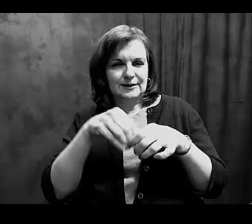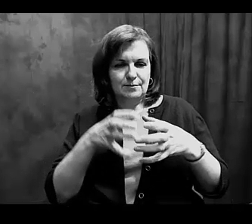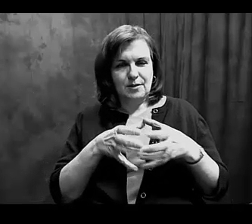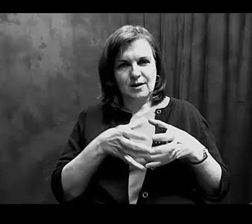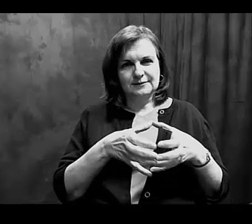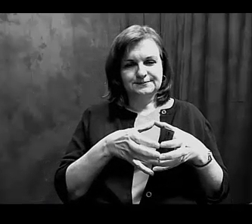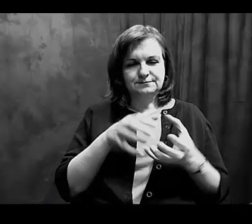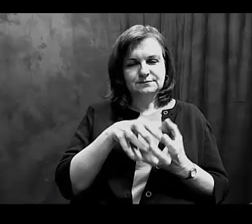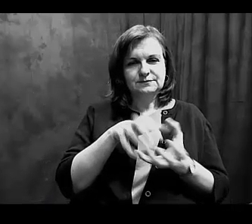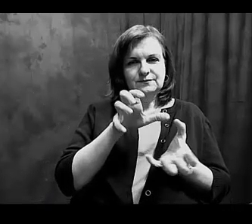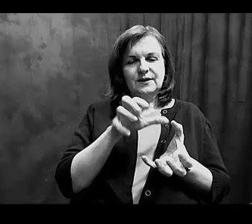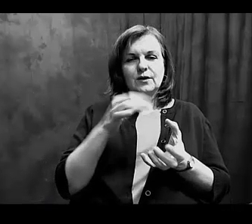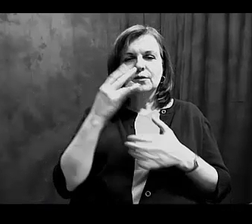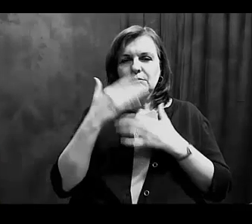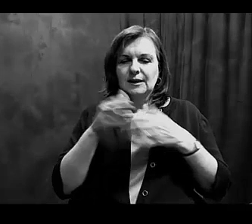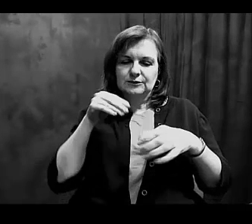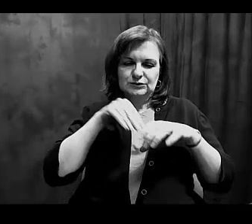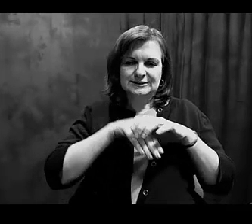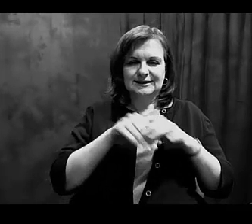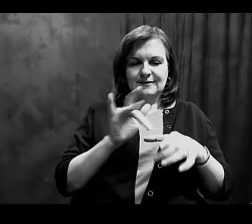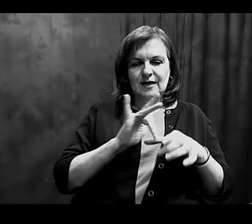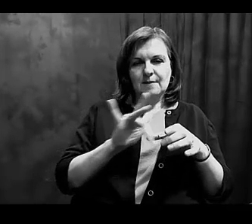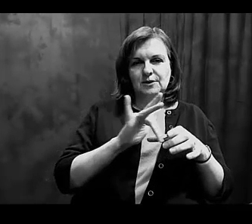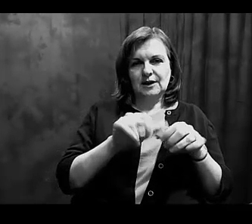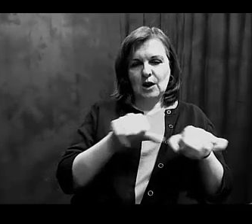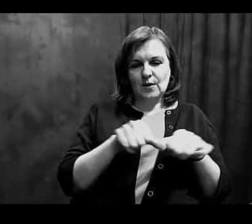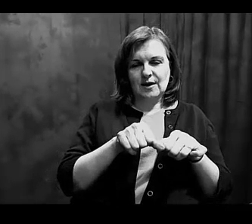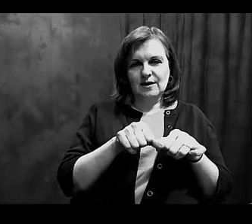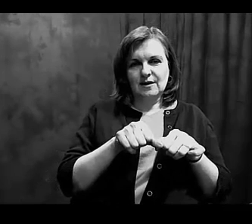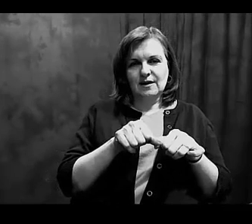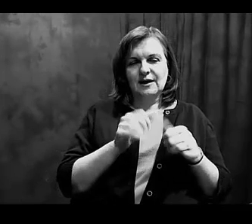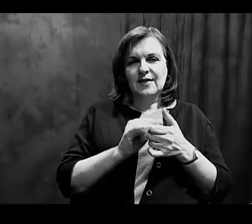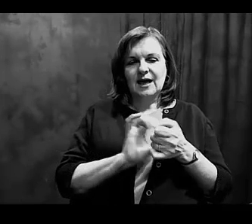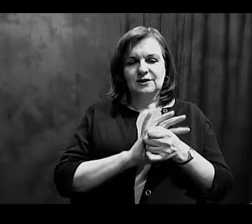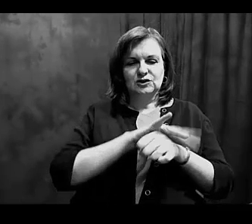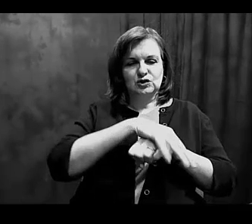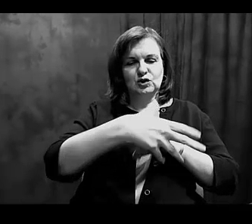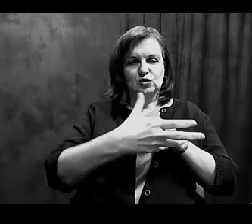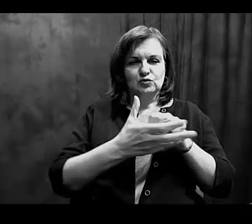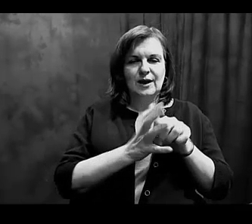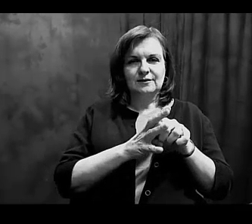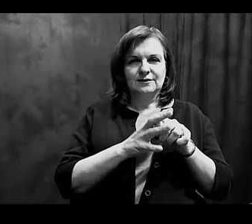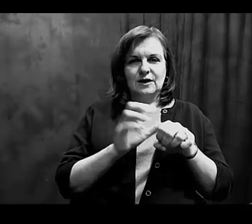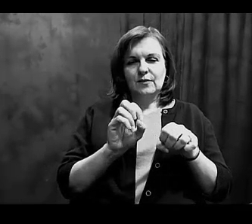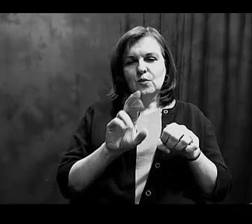and when the blood is in the space it essentially just surrounds the organs and